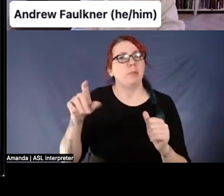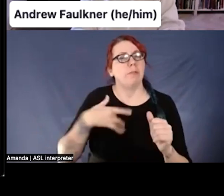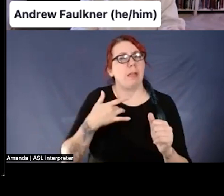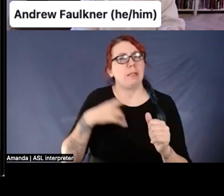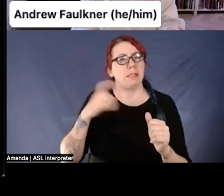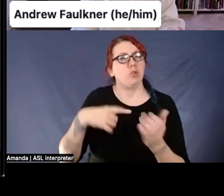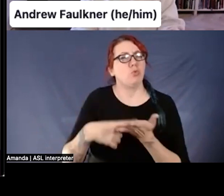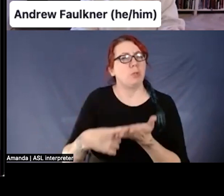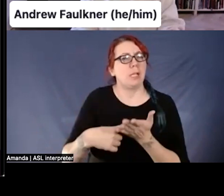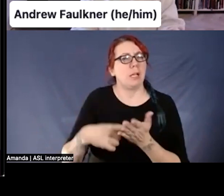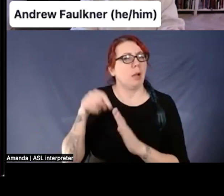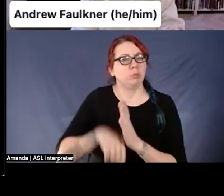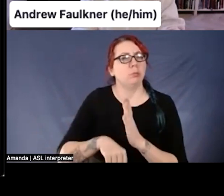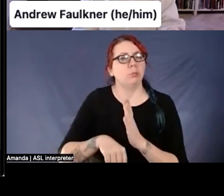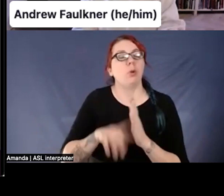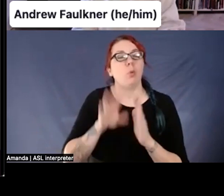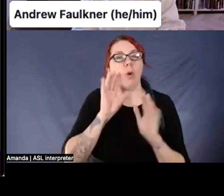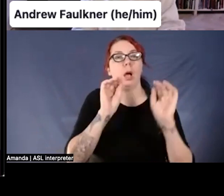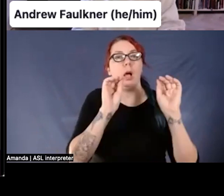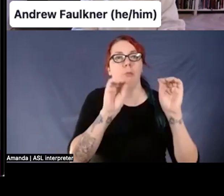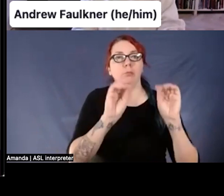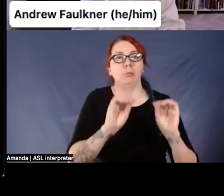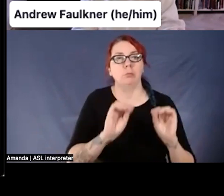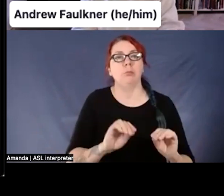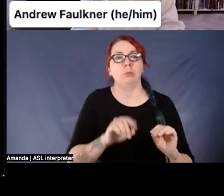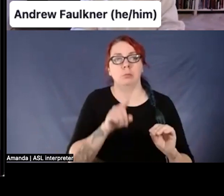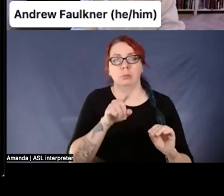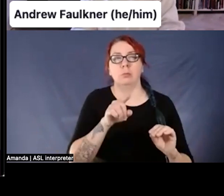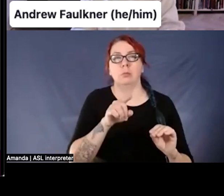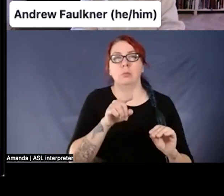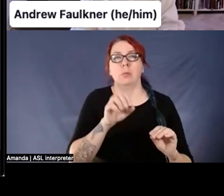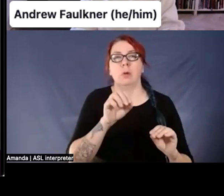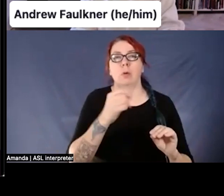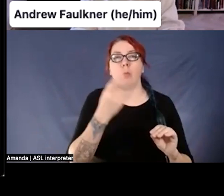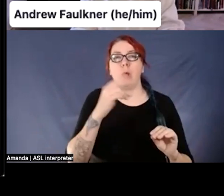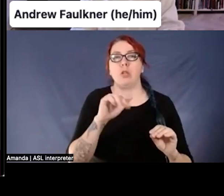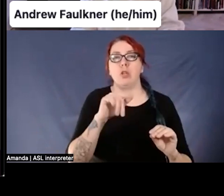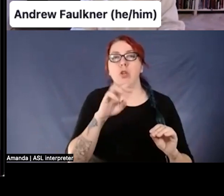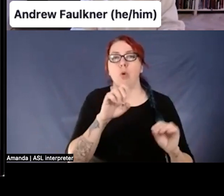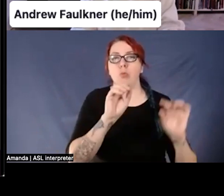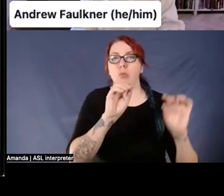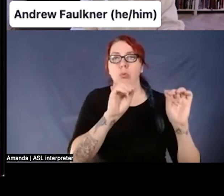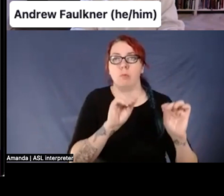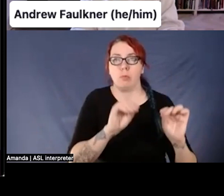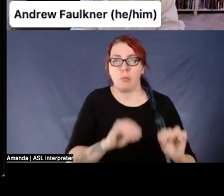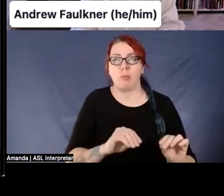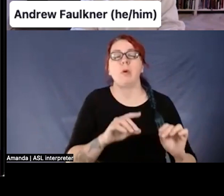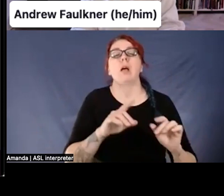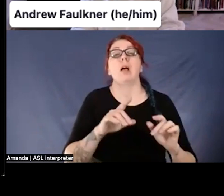There's no real secret to Notebook. You could use a Google Doc. You could use any sort of